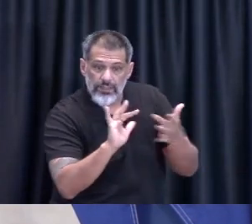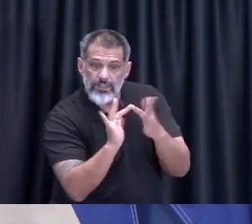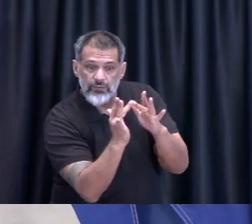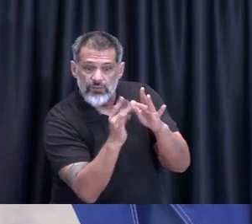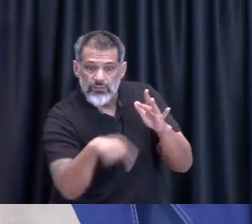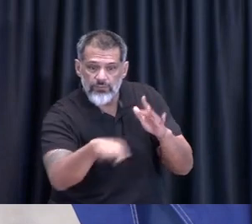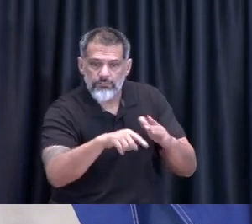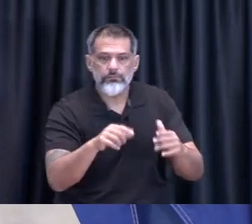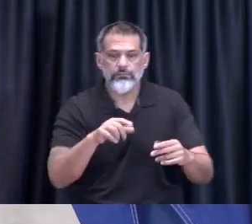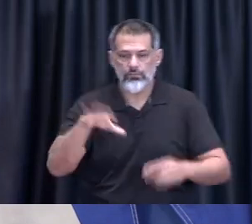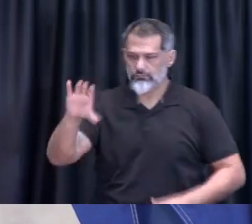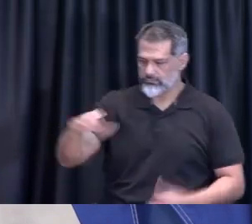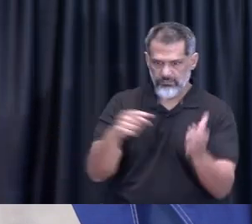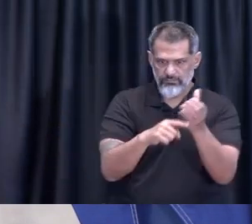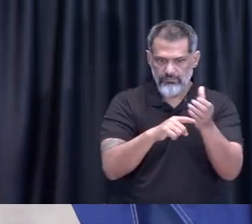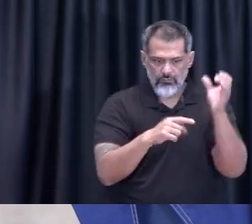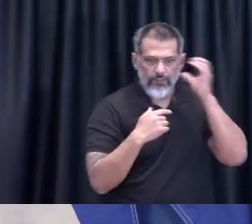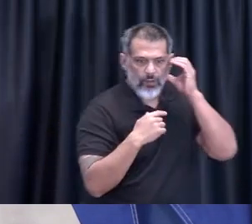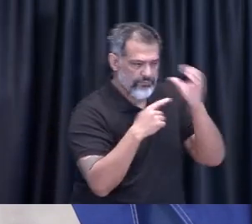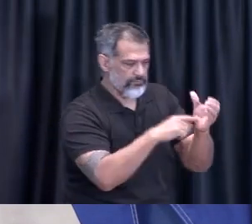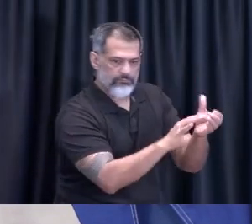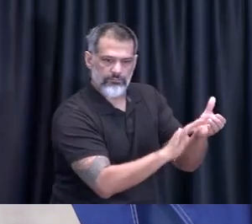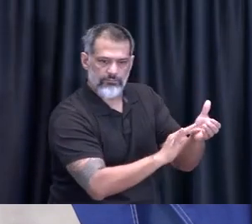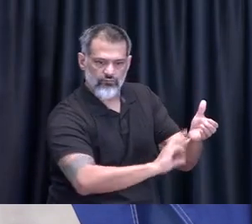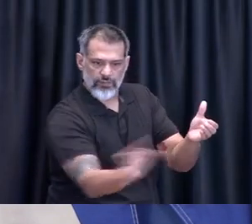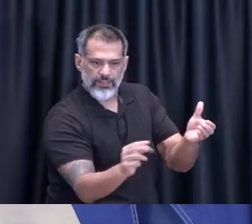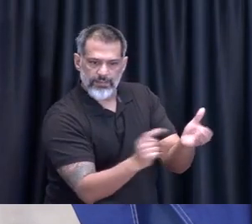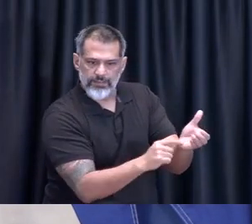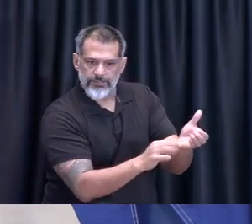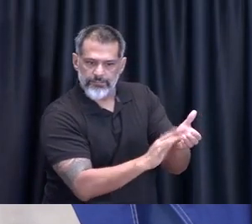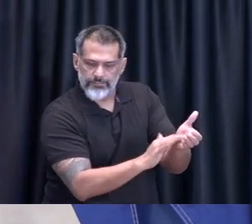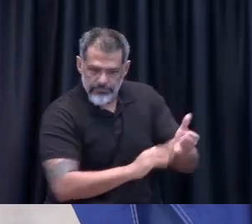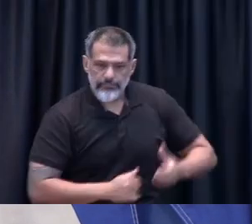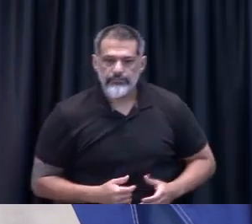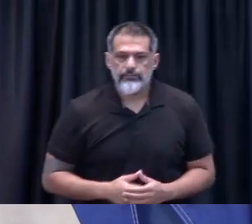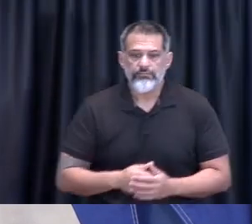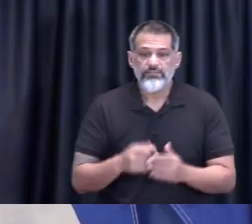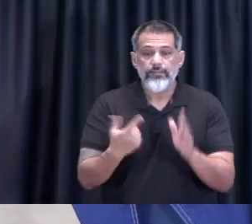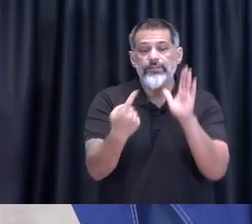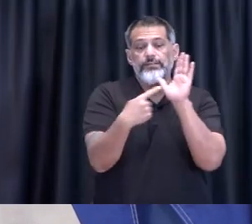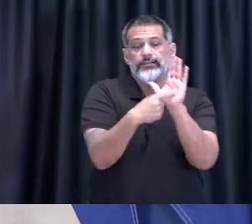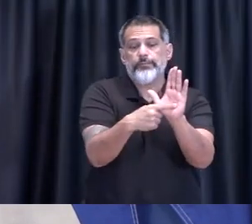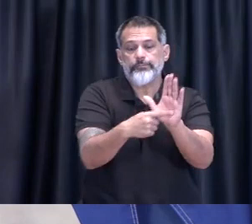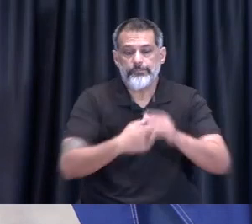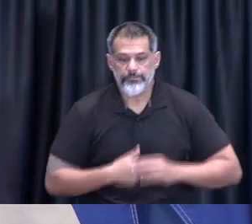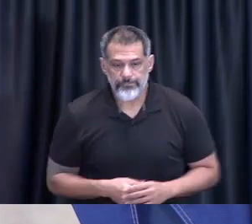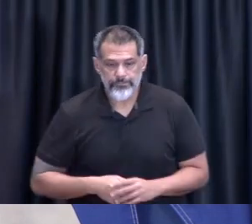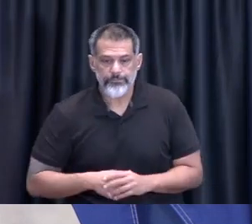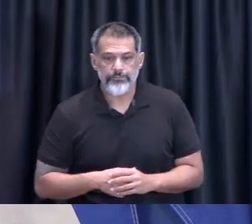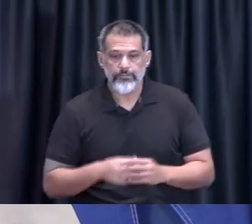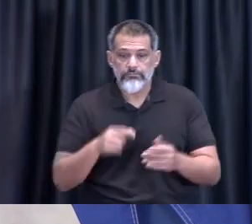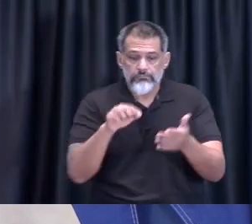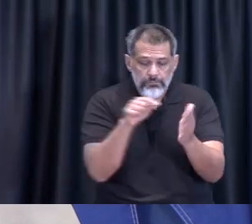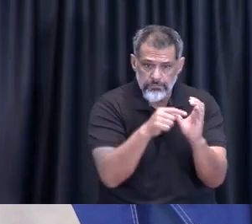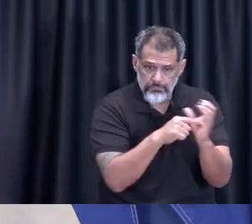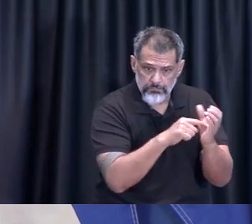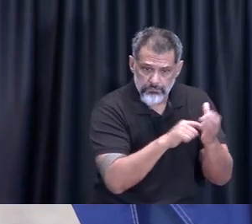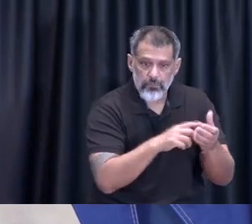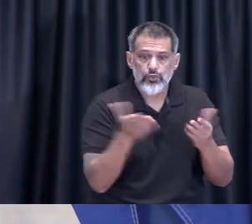at your fingertips on your phone. And so, for example, people will be able to use the app to create a service request for any of the more than